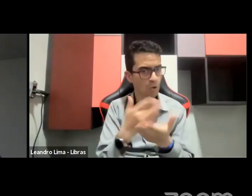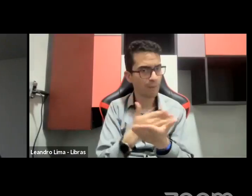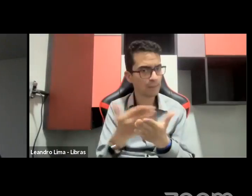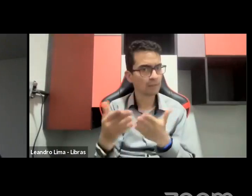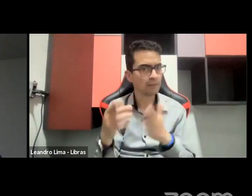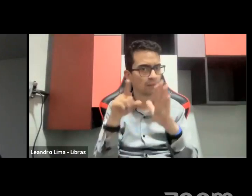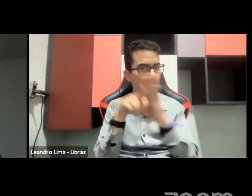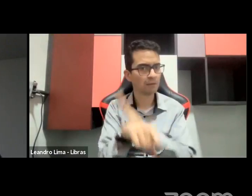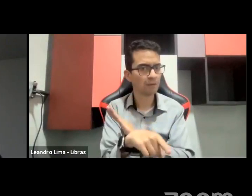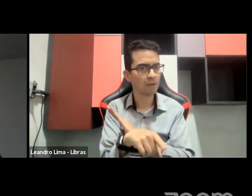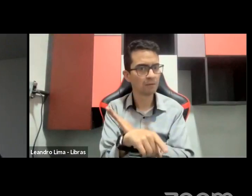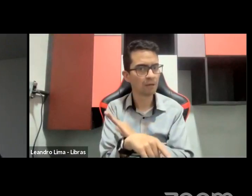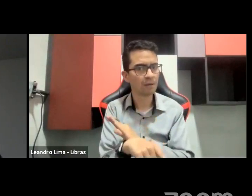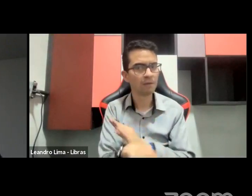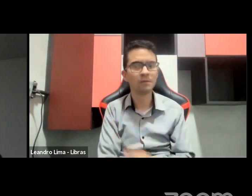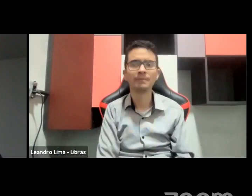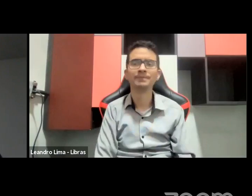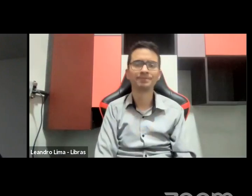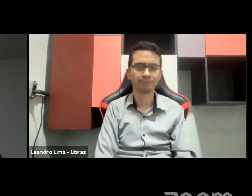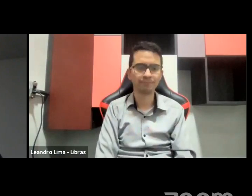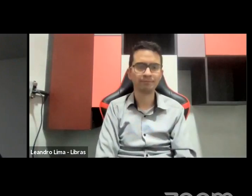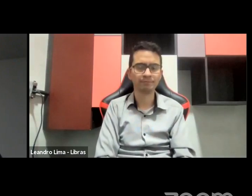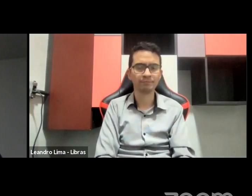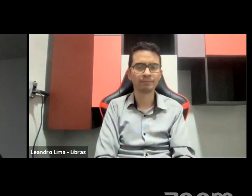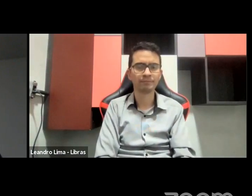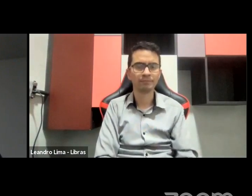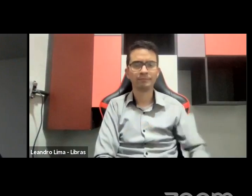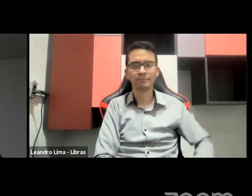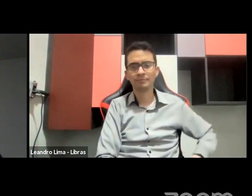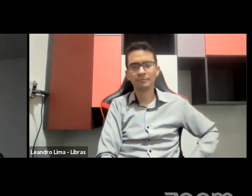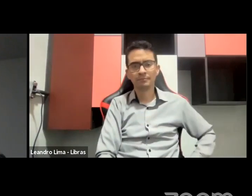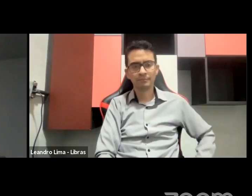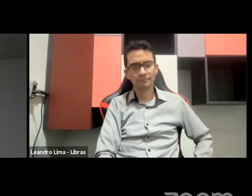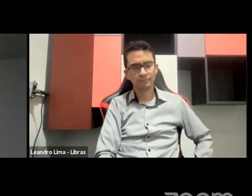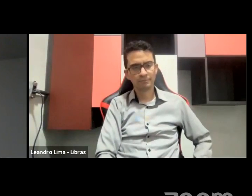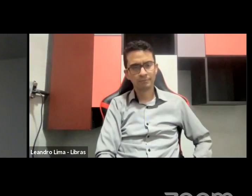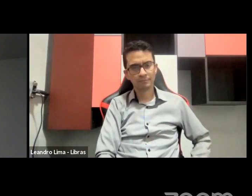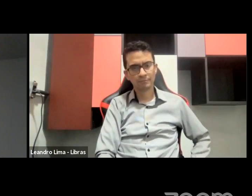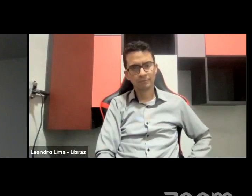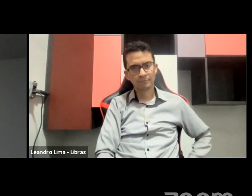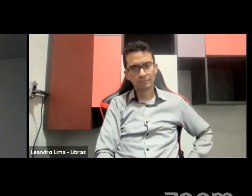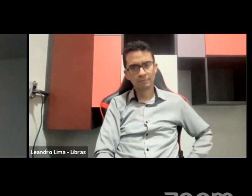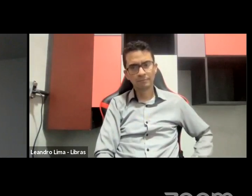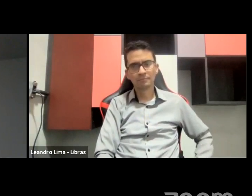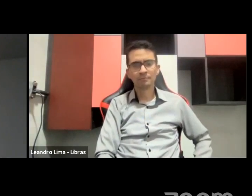please. And sure. ensure maybe, maybe, maybe